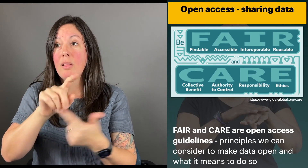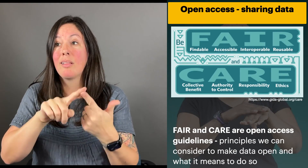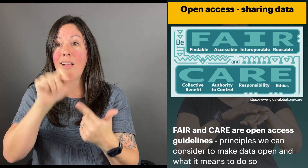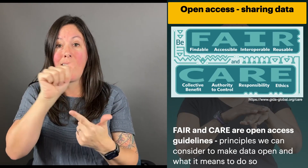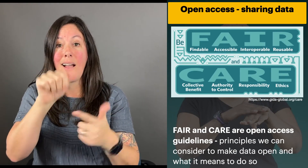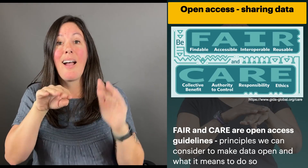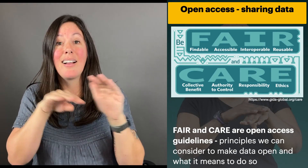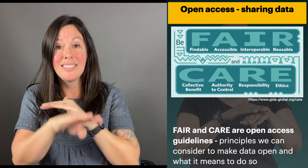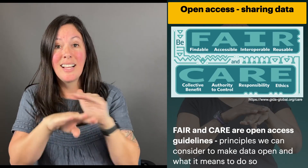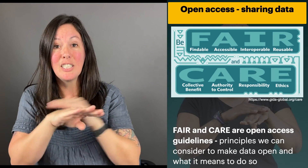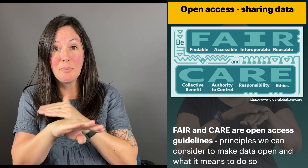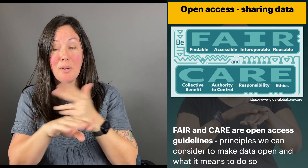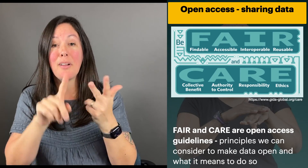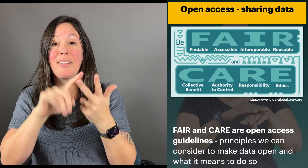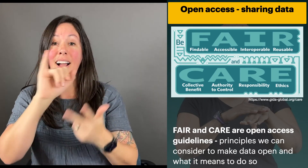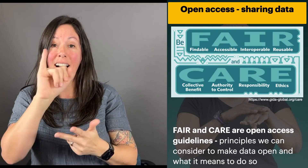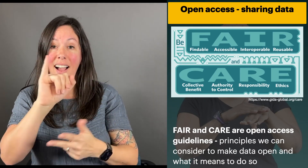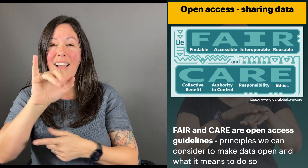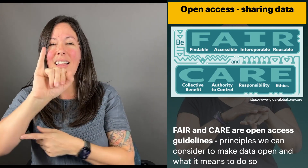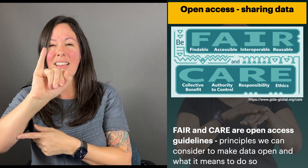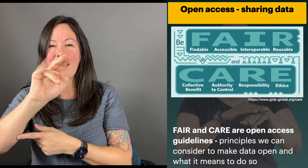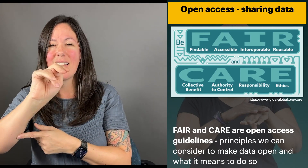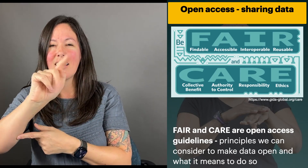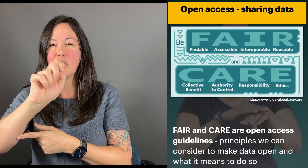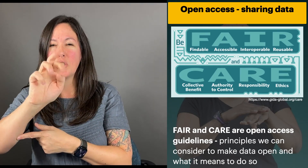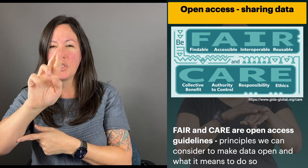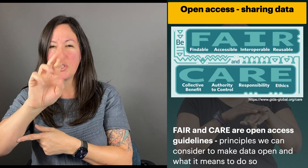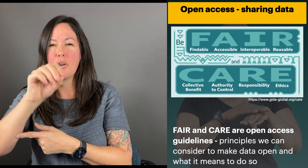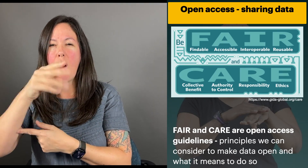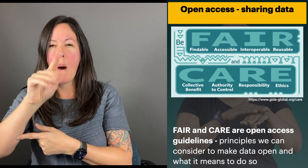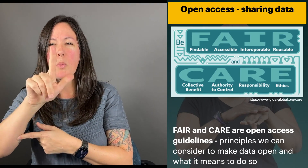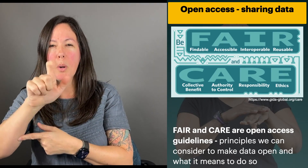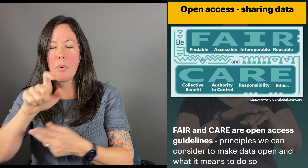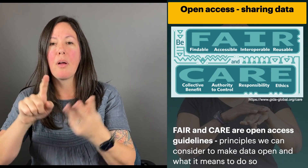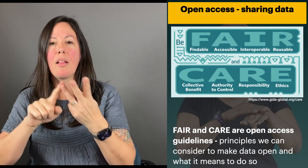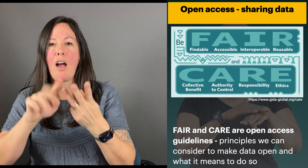protecting it by making it fair find